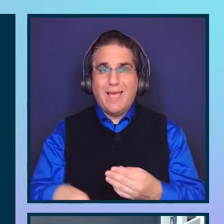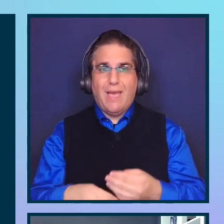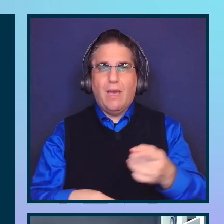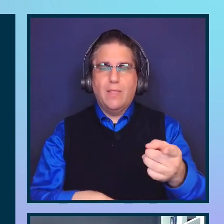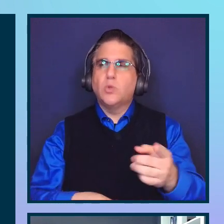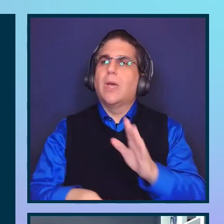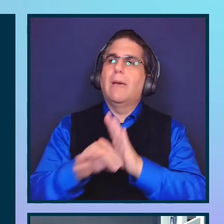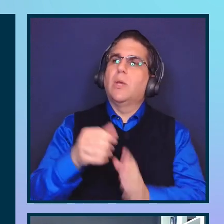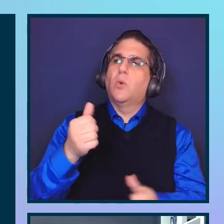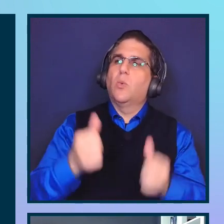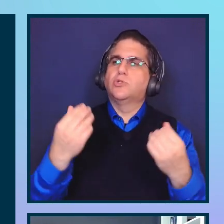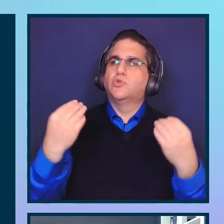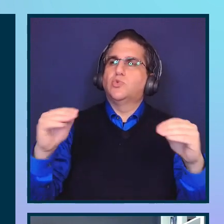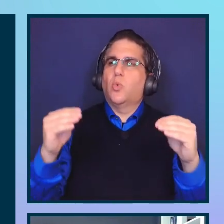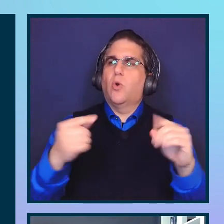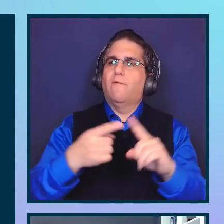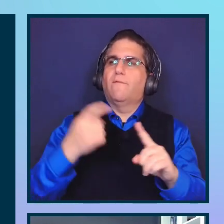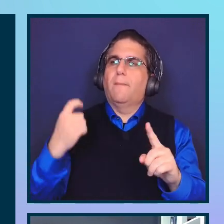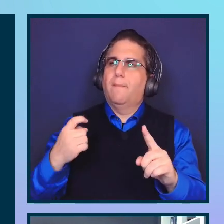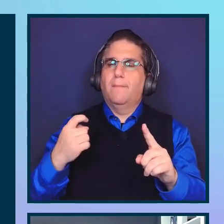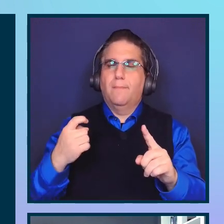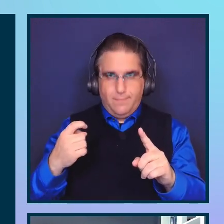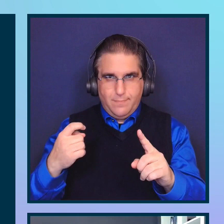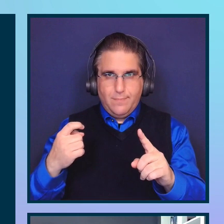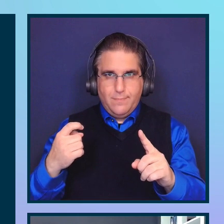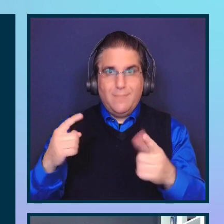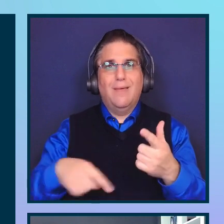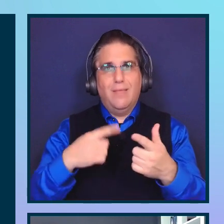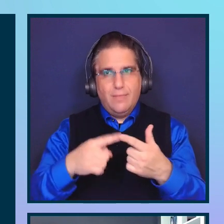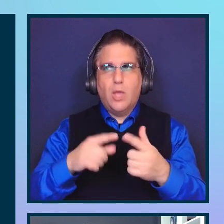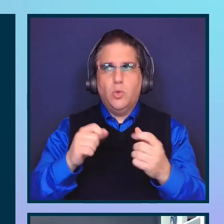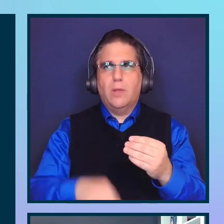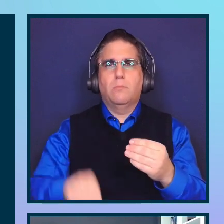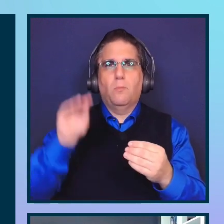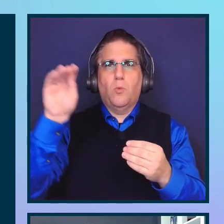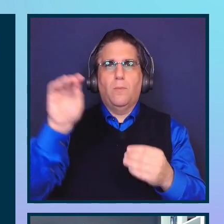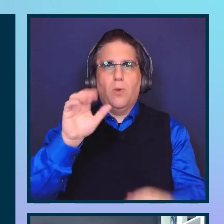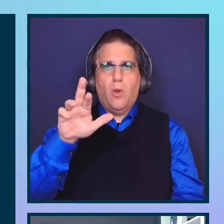where you're gonna purchase before you are unable or are able to add to the cart.